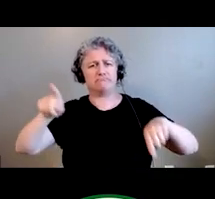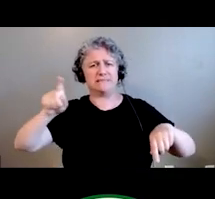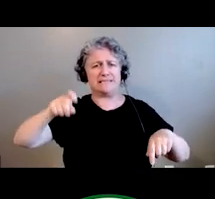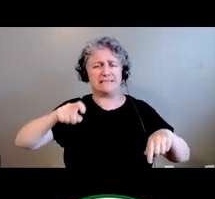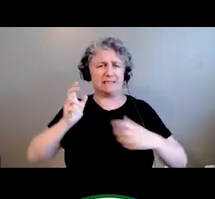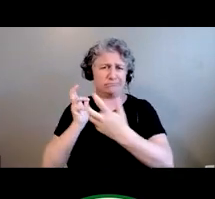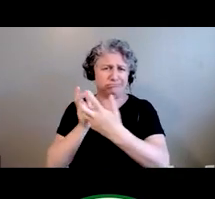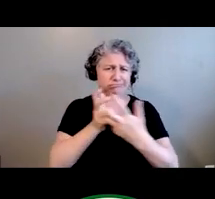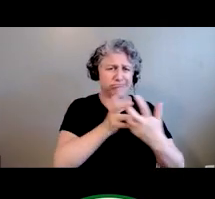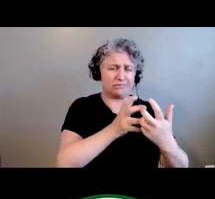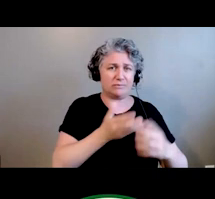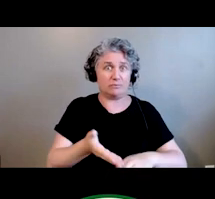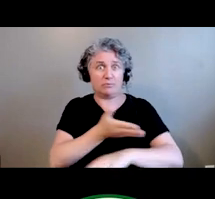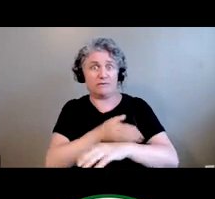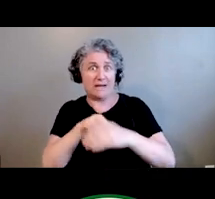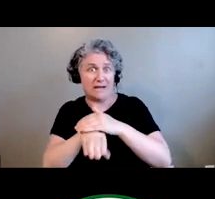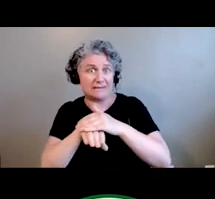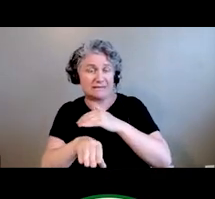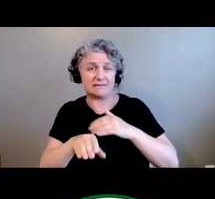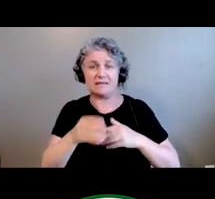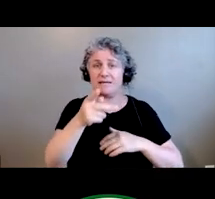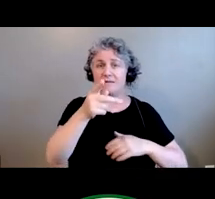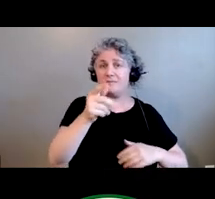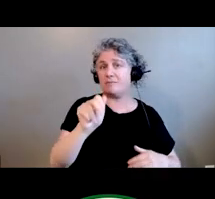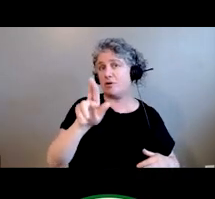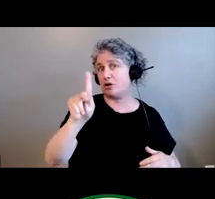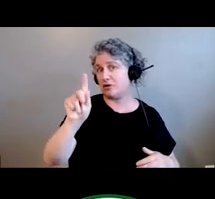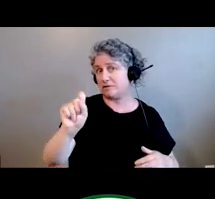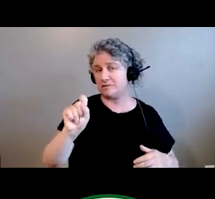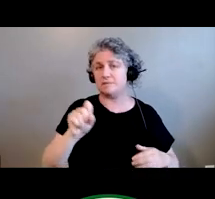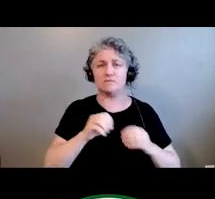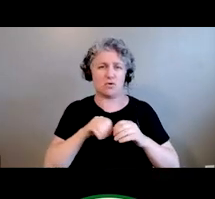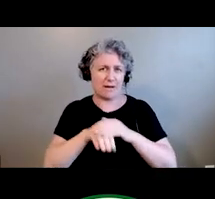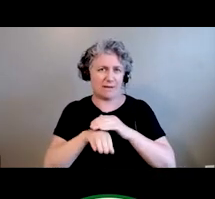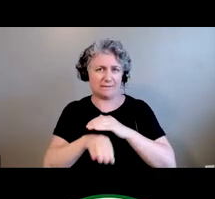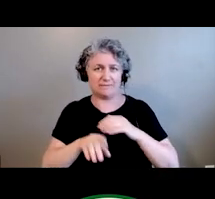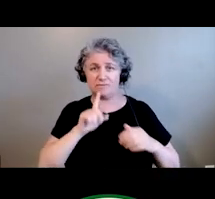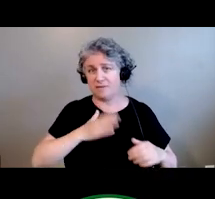Again, that we're having these discussions, especially, being part of this discussion.